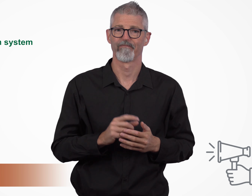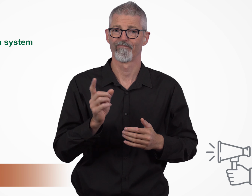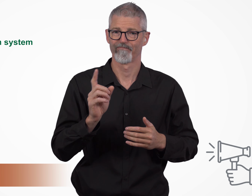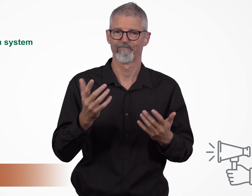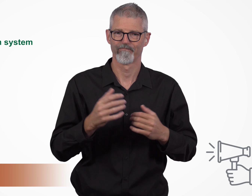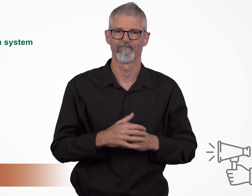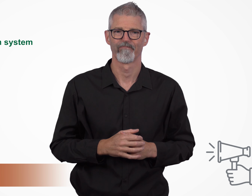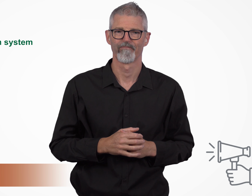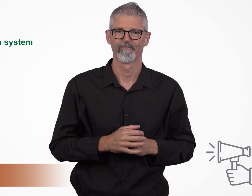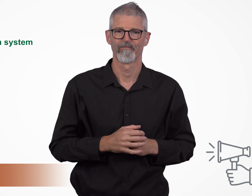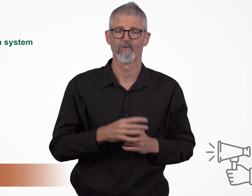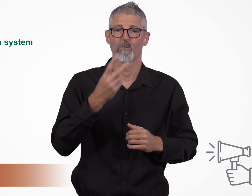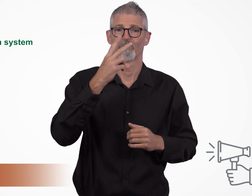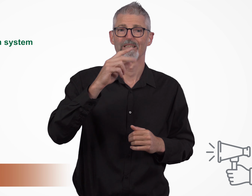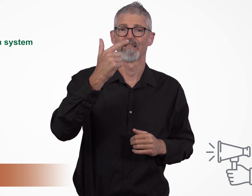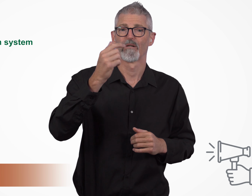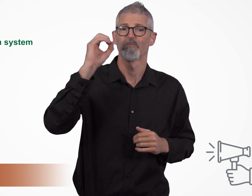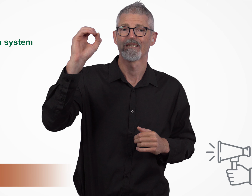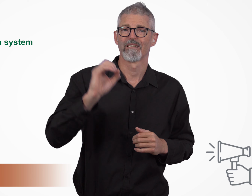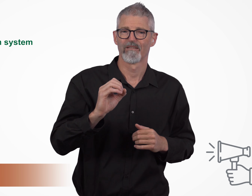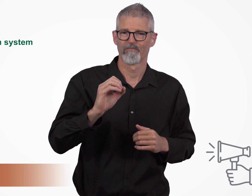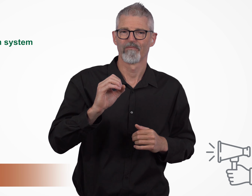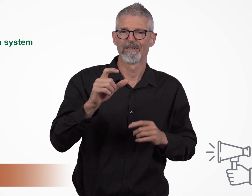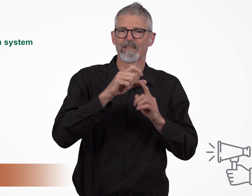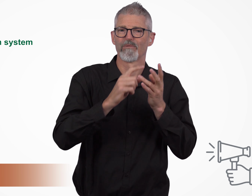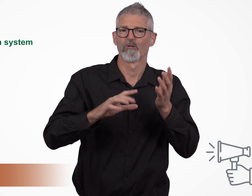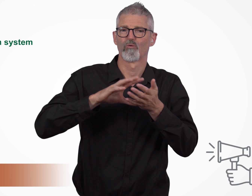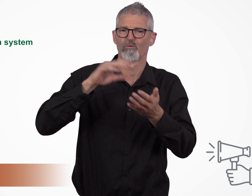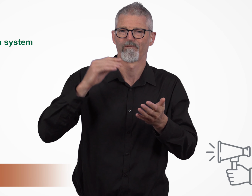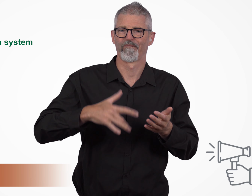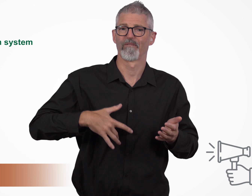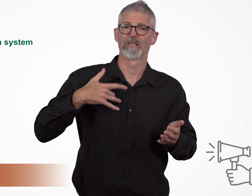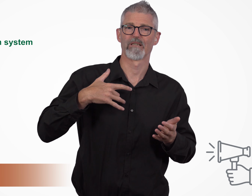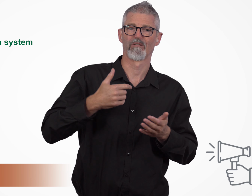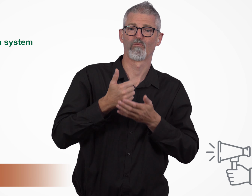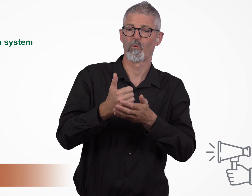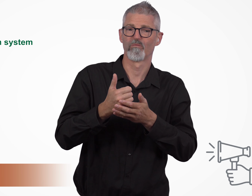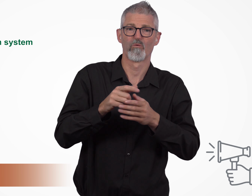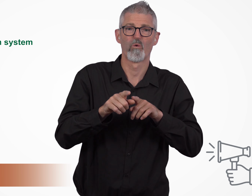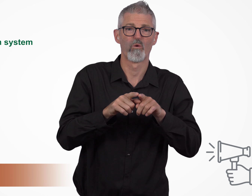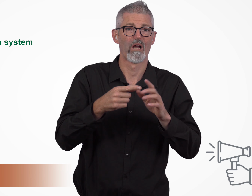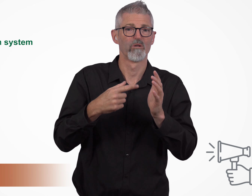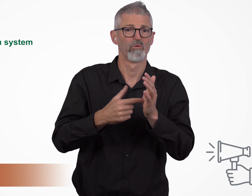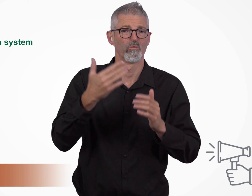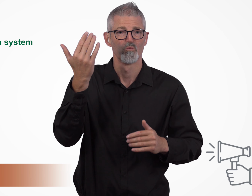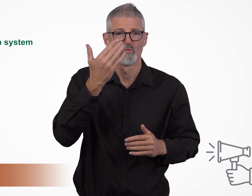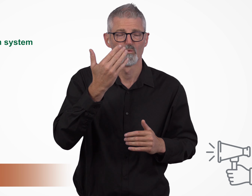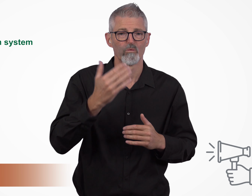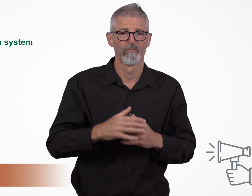Only 27% of students with disability reported feeling supported to learn at school